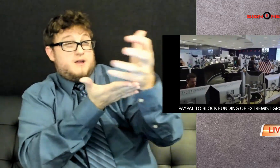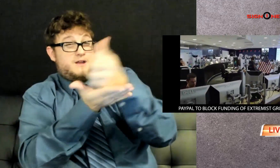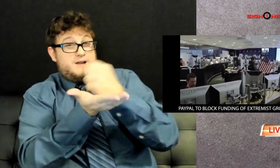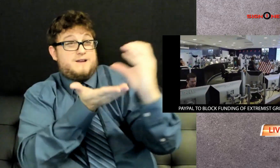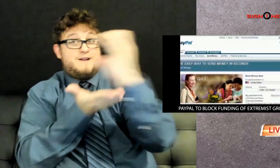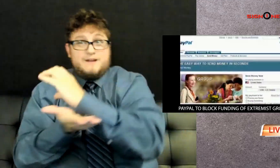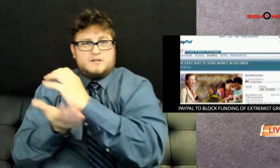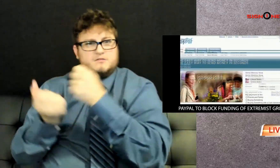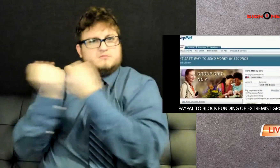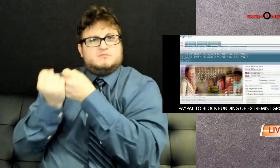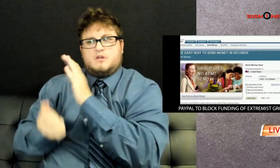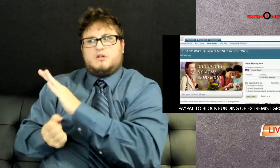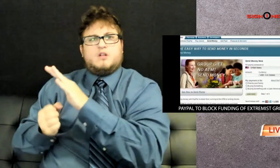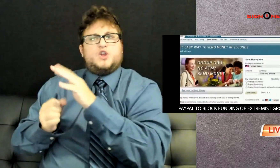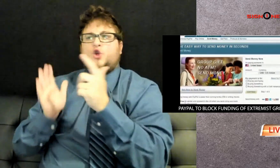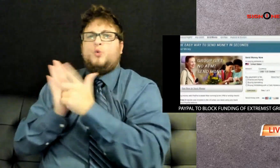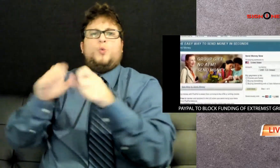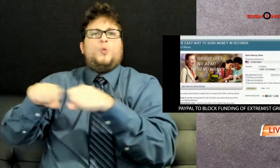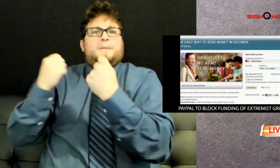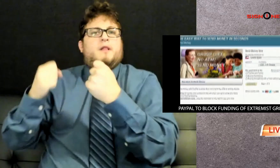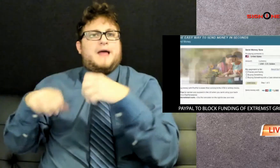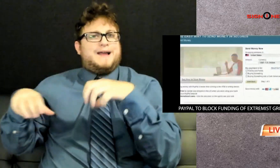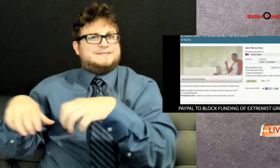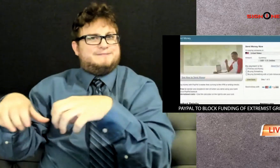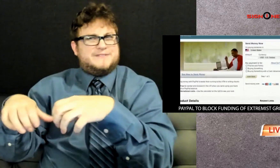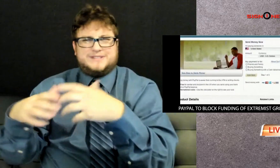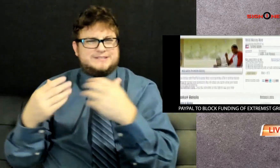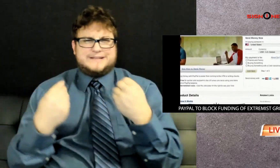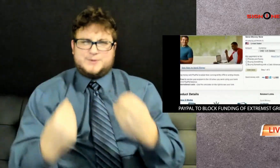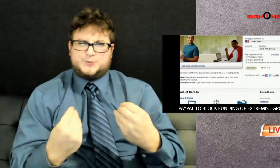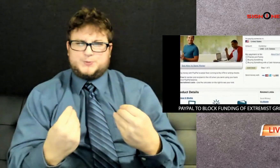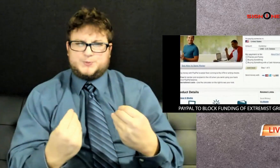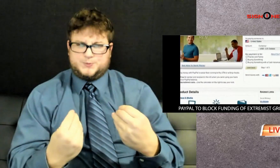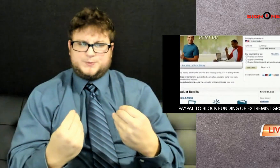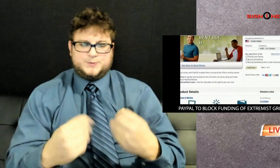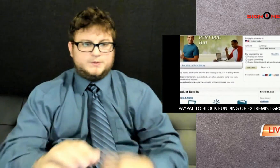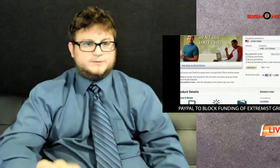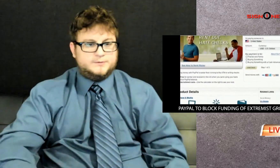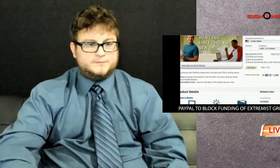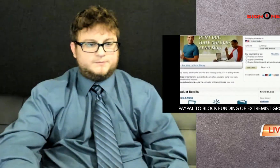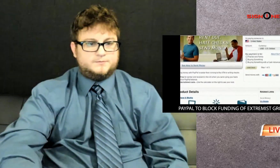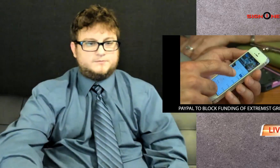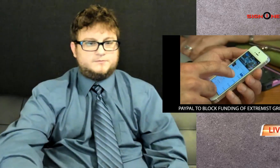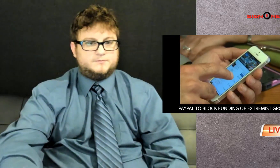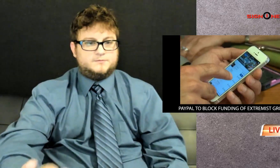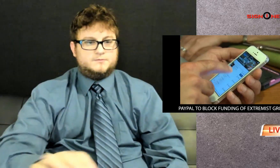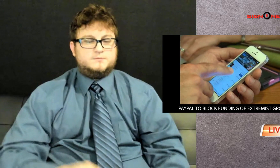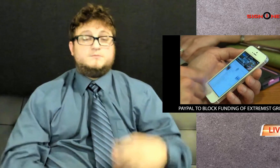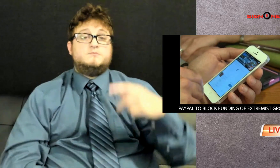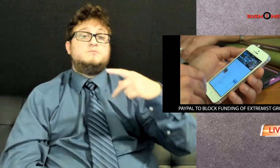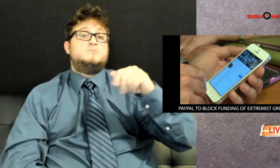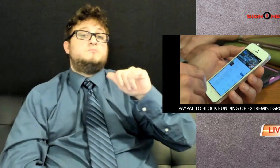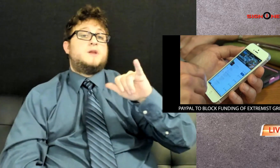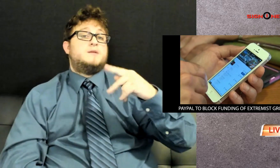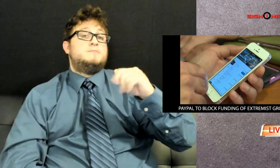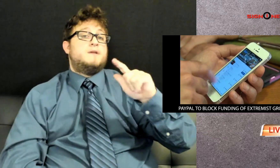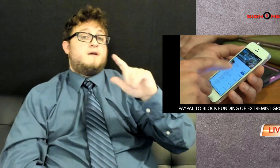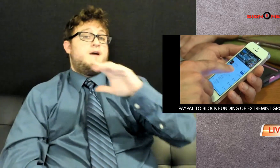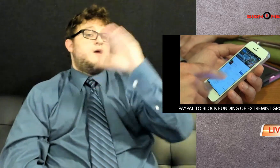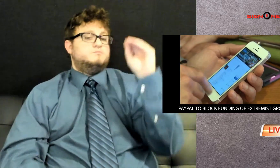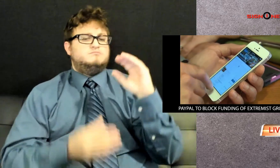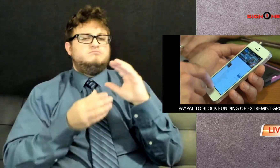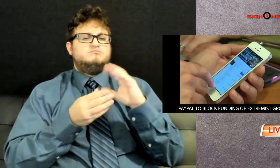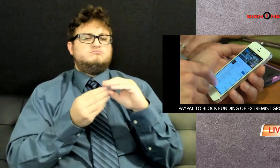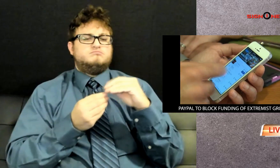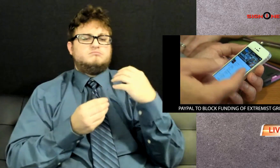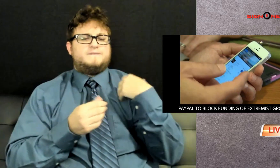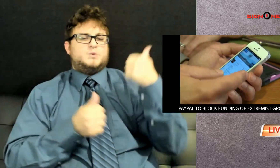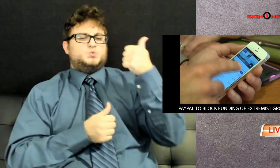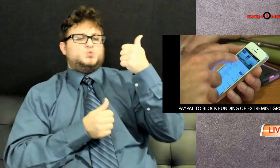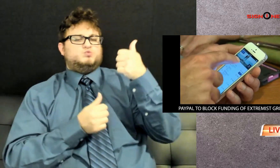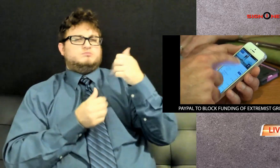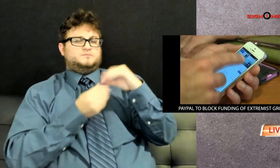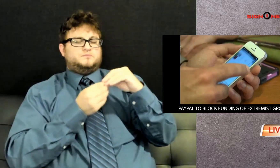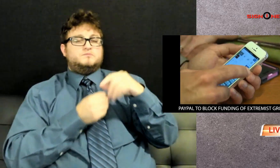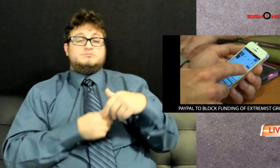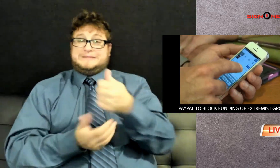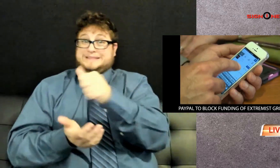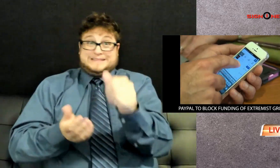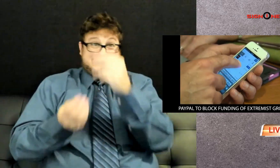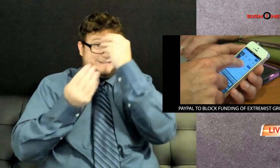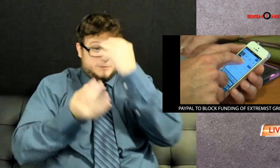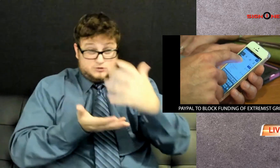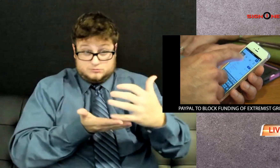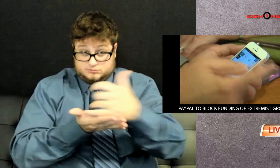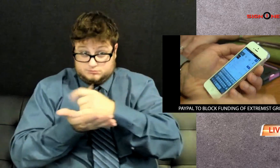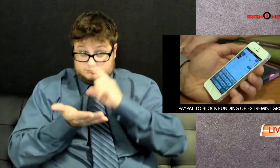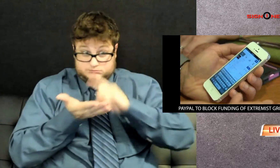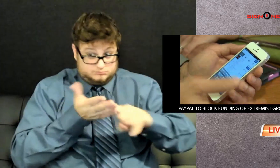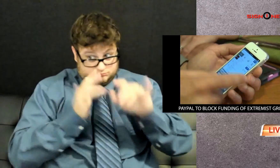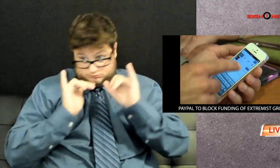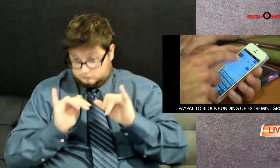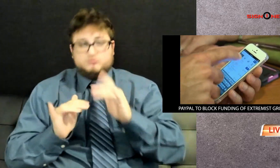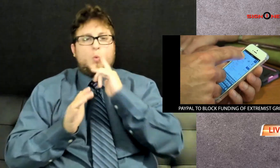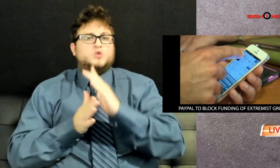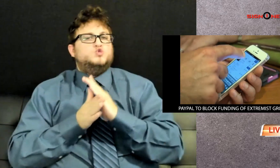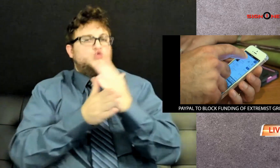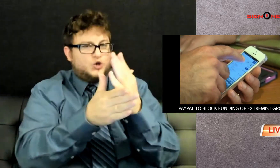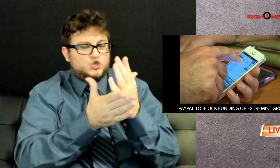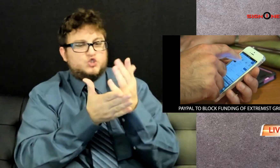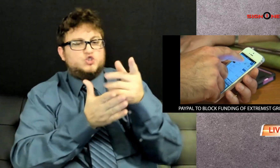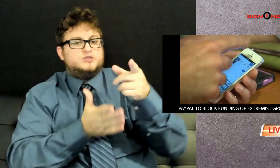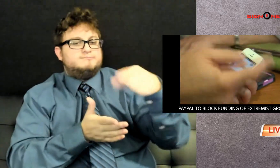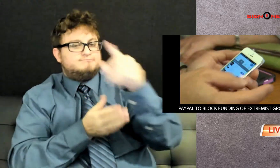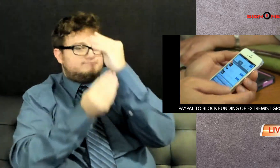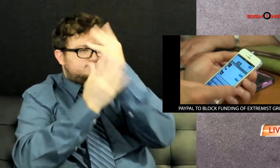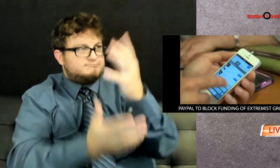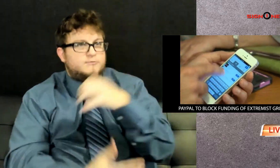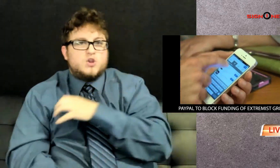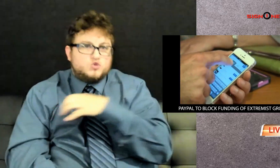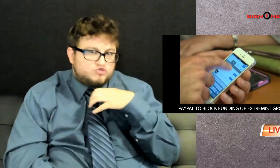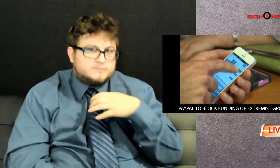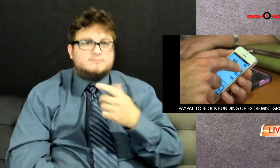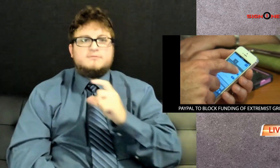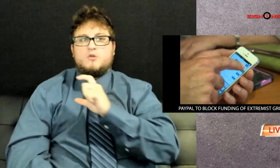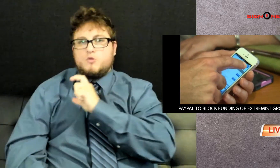use financial platforms to fund criminal activity company officials say any information they